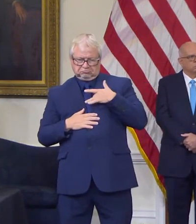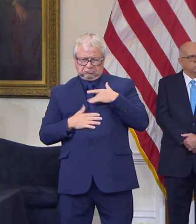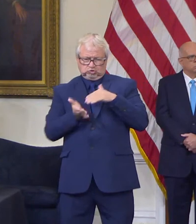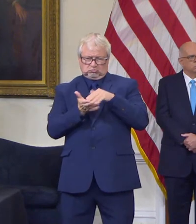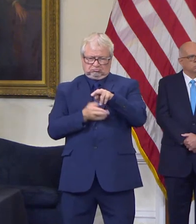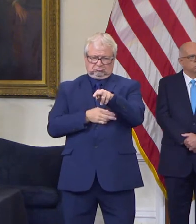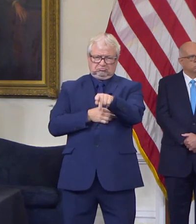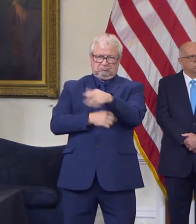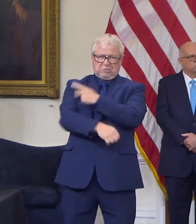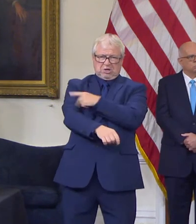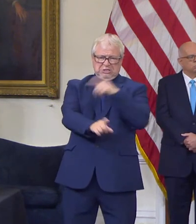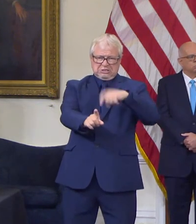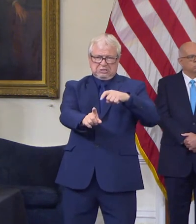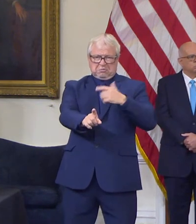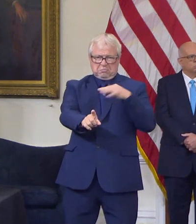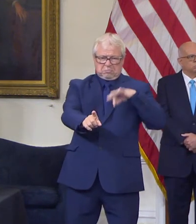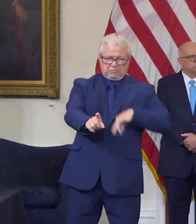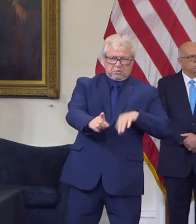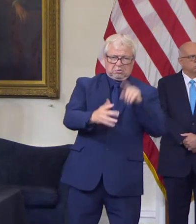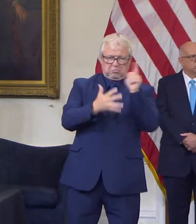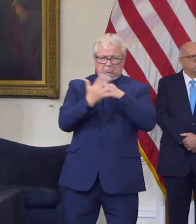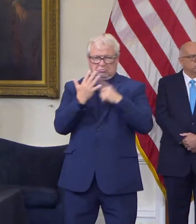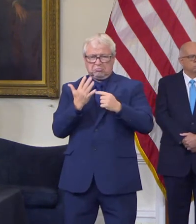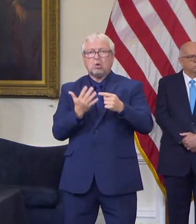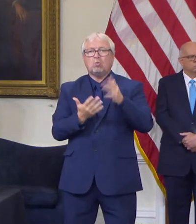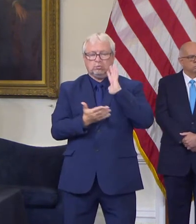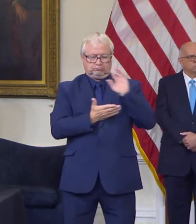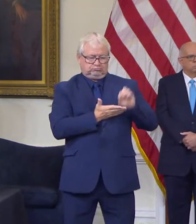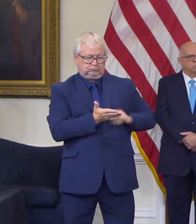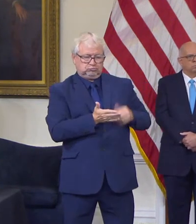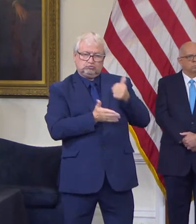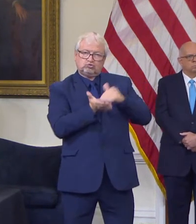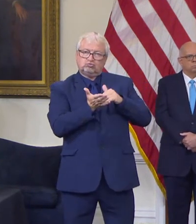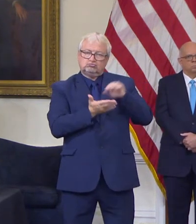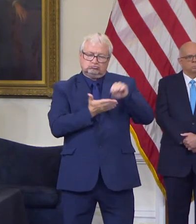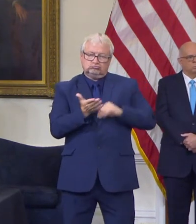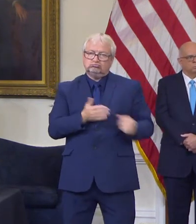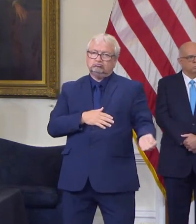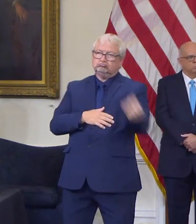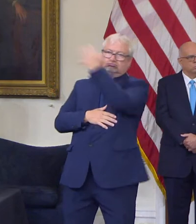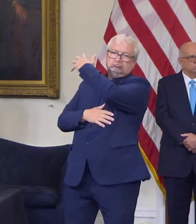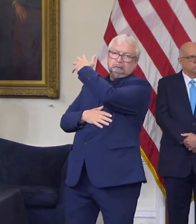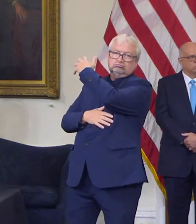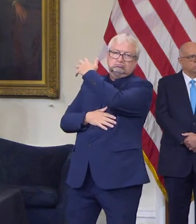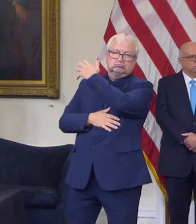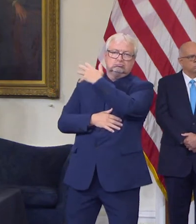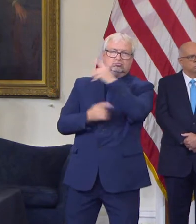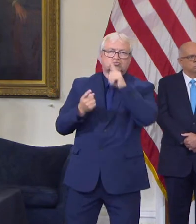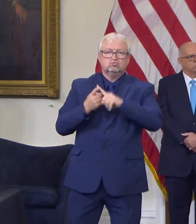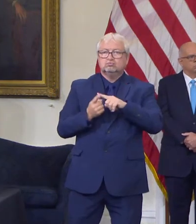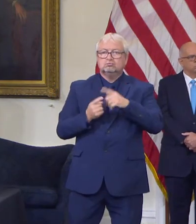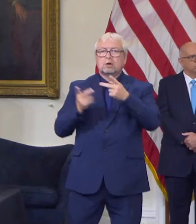providers to complete if a patient could benefit from monoclonal antibody treatment. This form could be sent to the infusion site with the closest